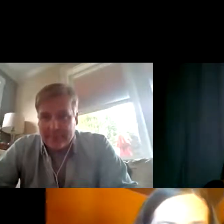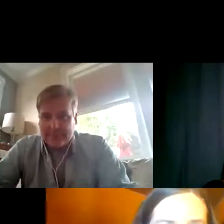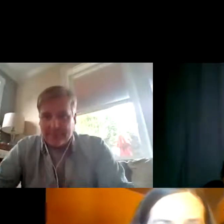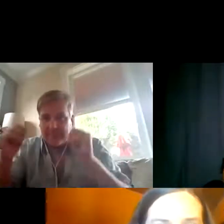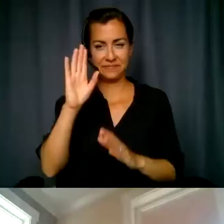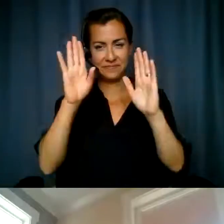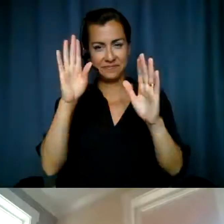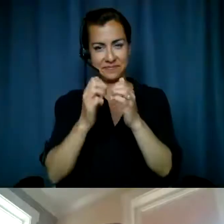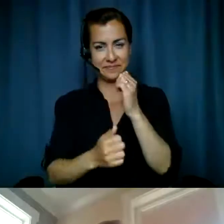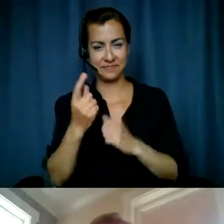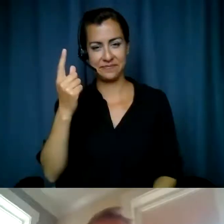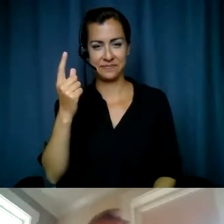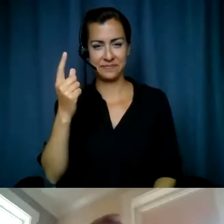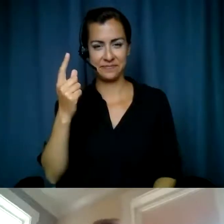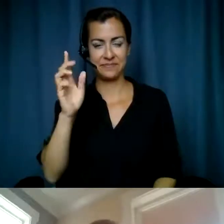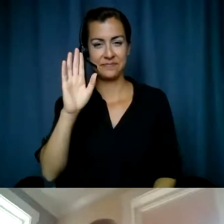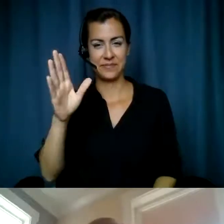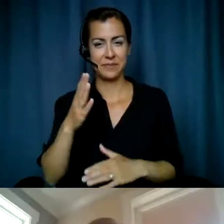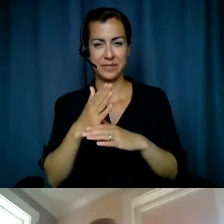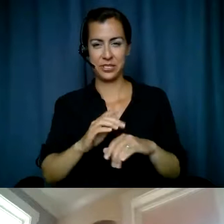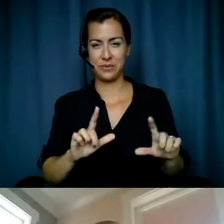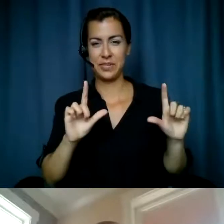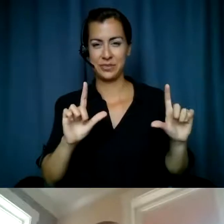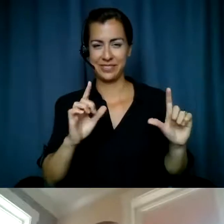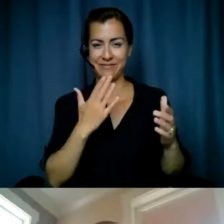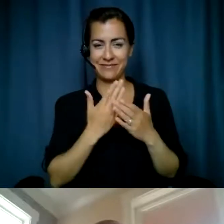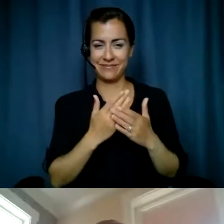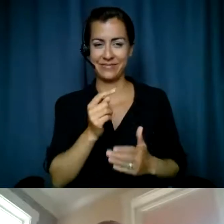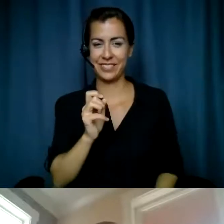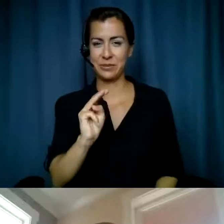the mission of our UCEDD is to improve the health and quality of life